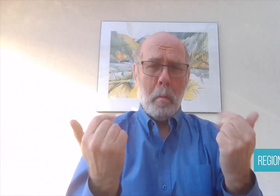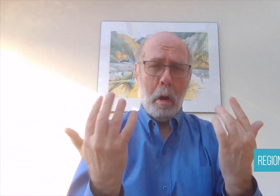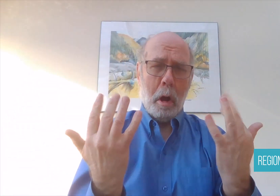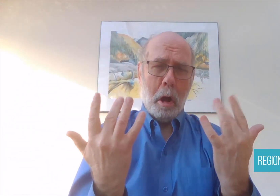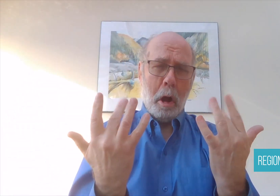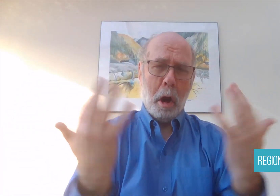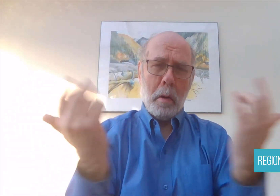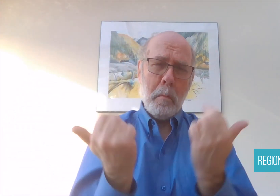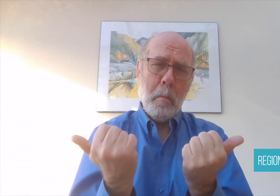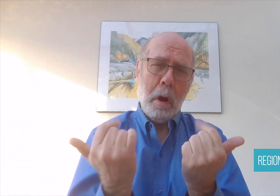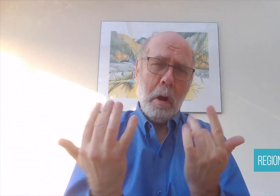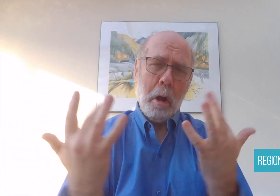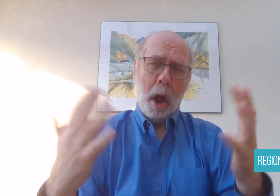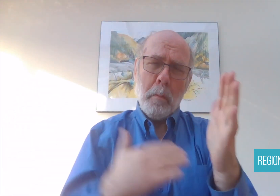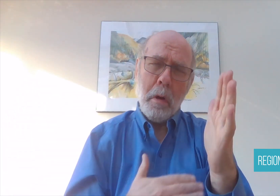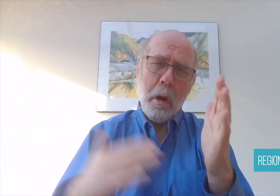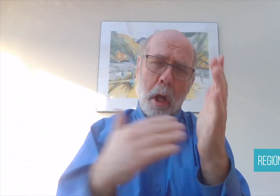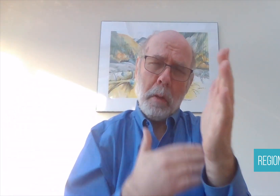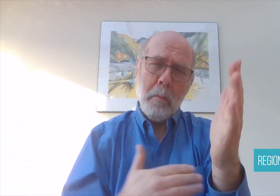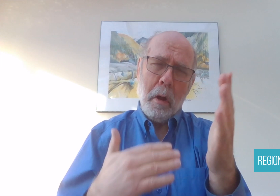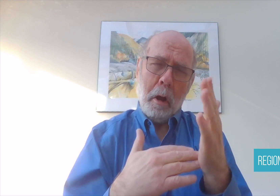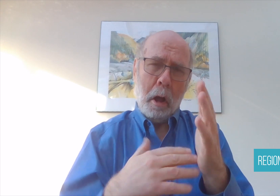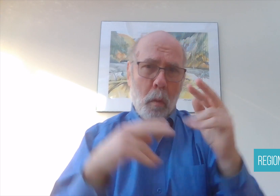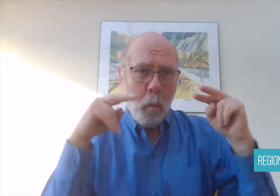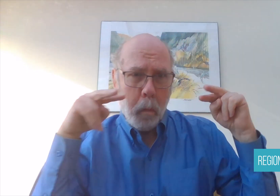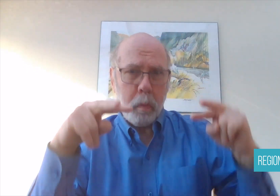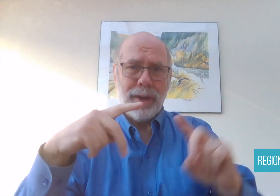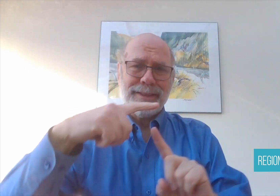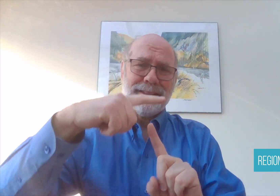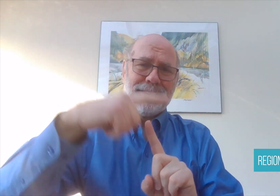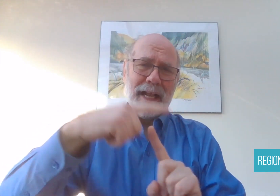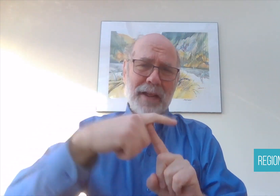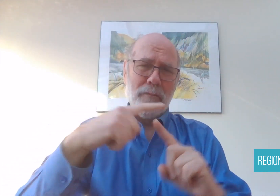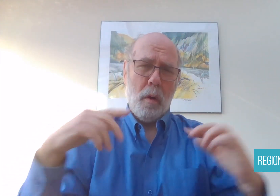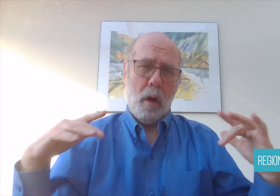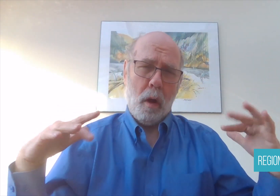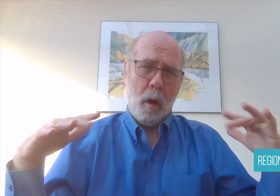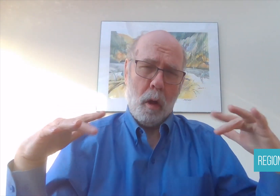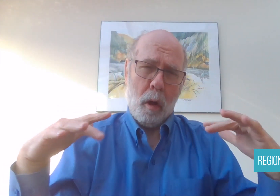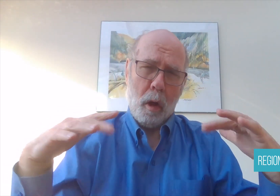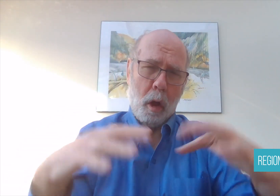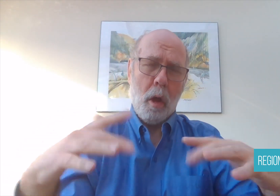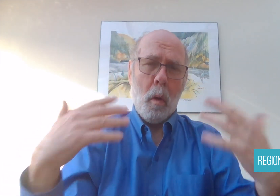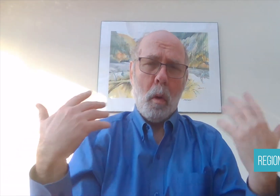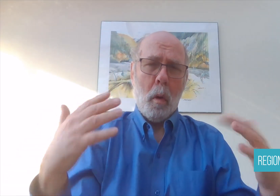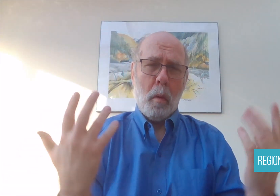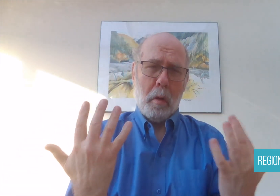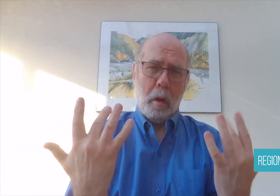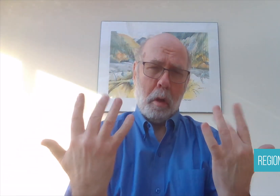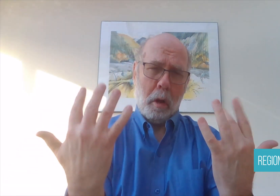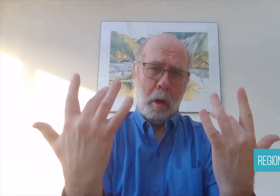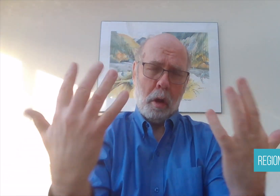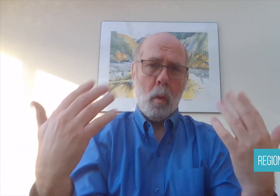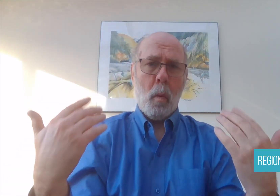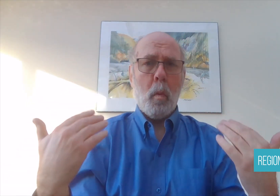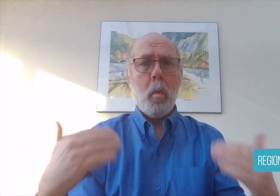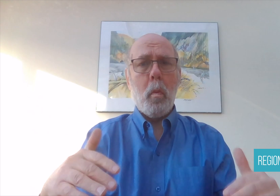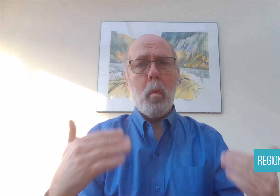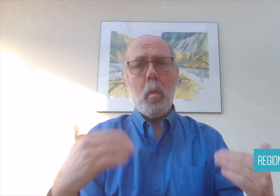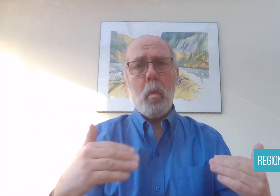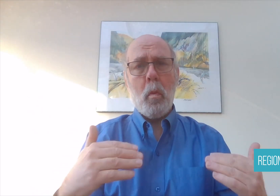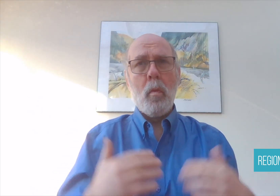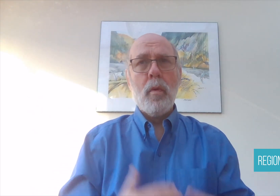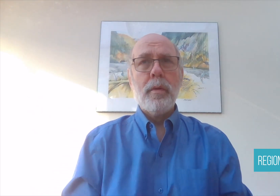captured millions of TV viewers from around the world.